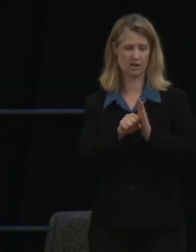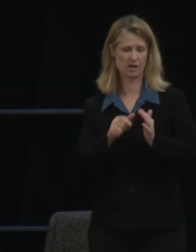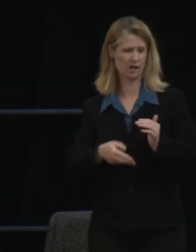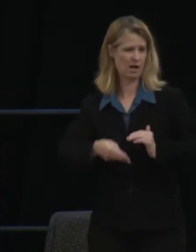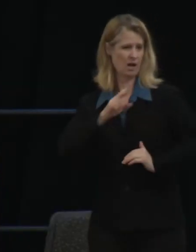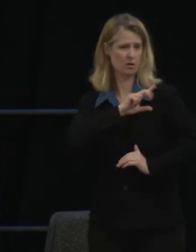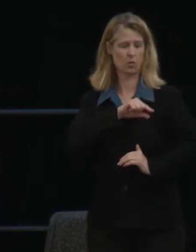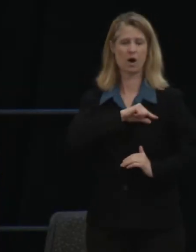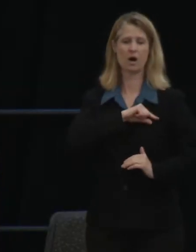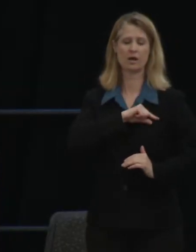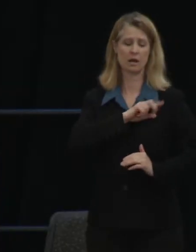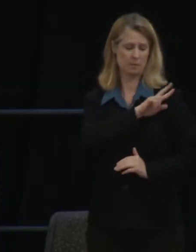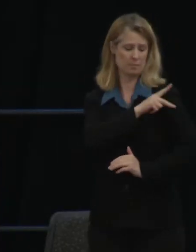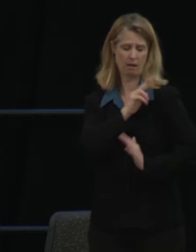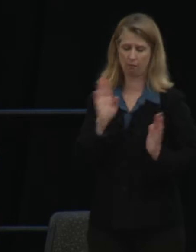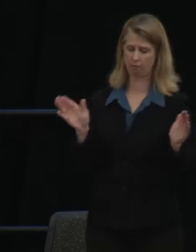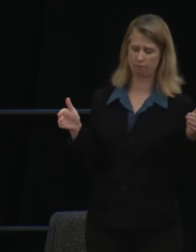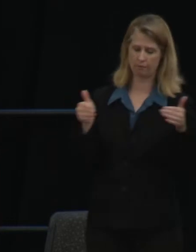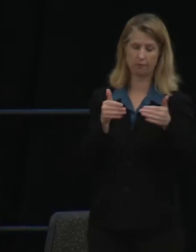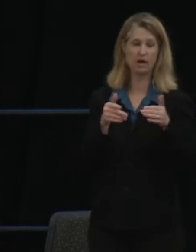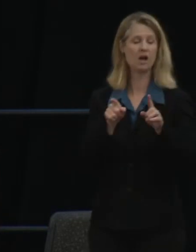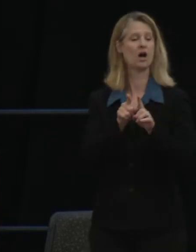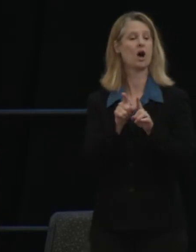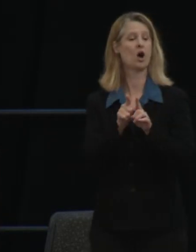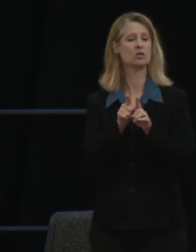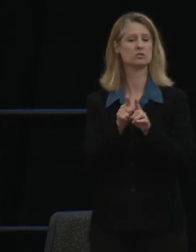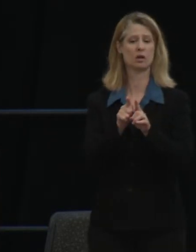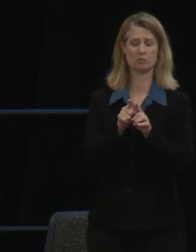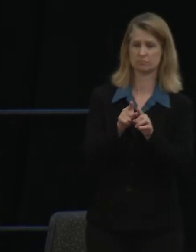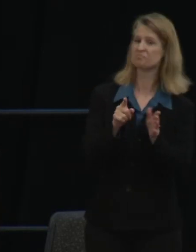patient-centered, and equitable health care services